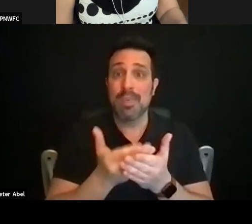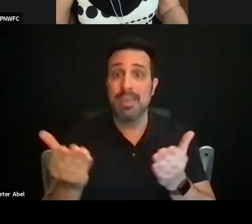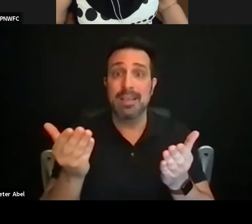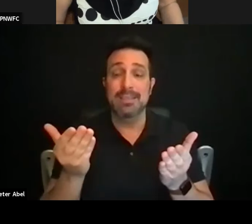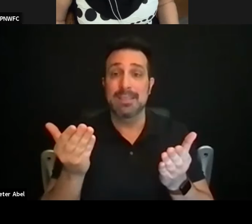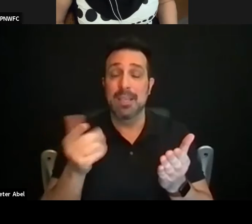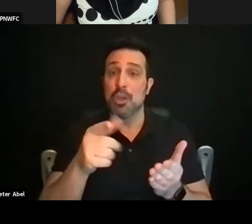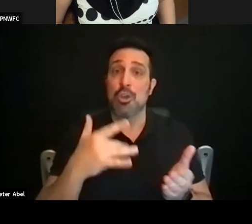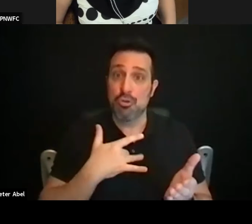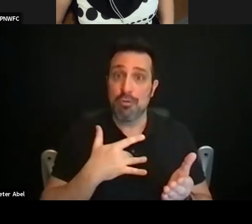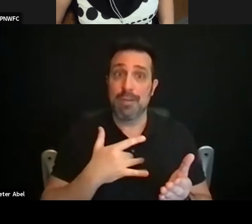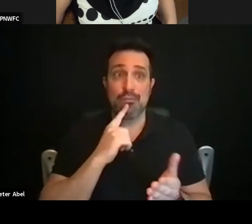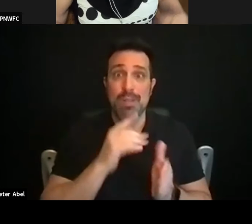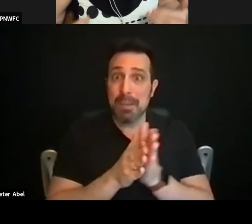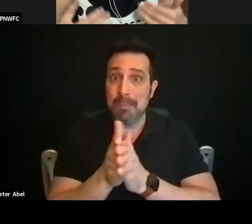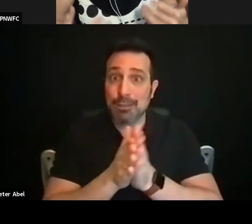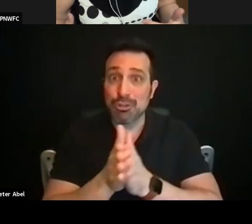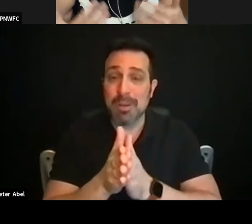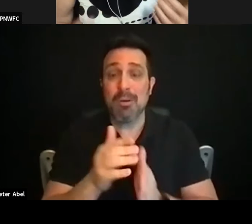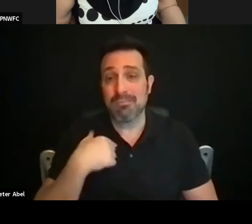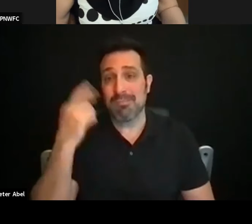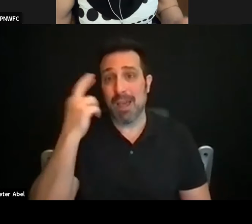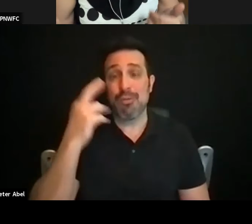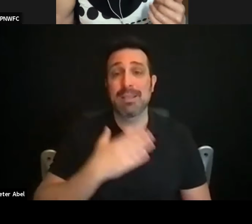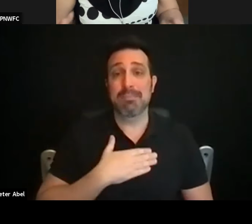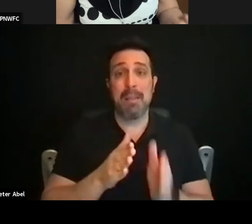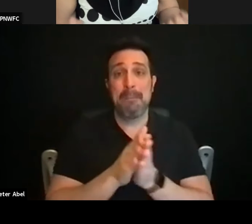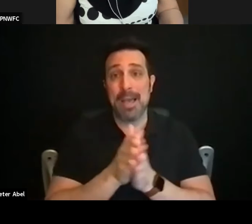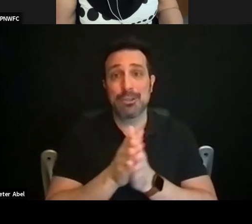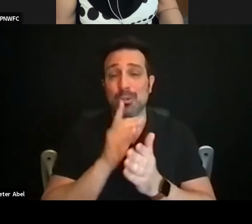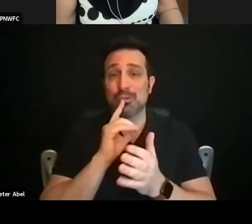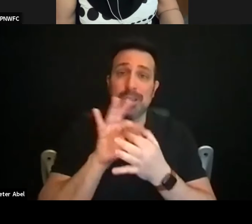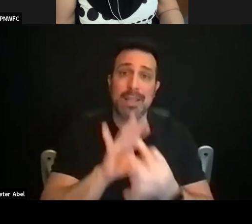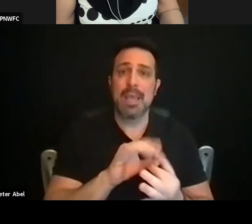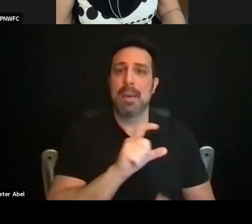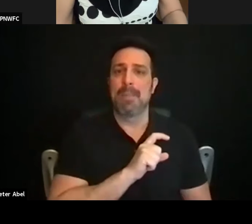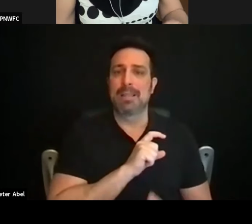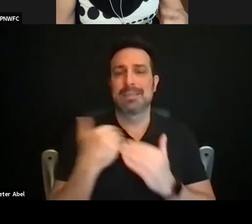shame that we're not doing enough. I want to share that if you're doing things and you're doing your best and you're doing the